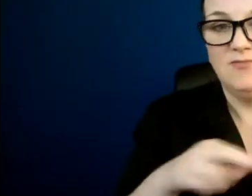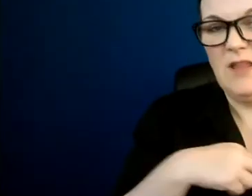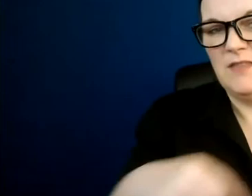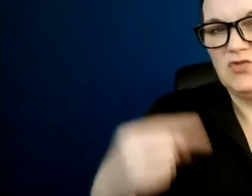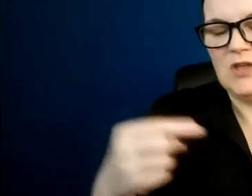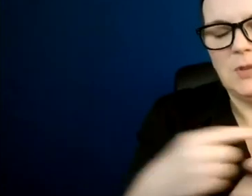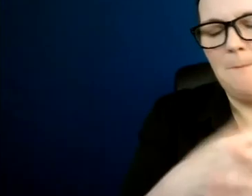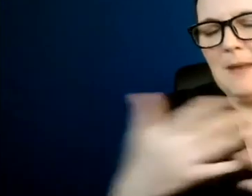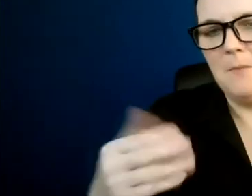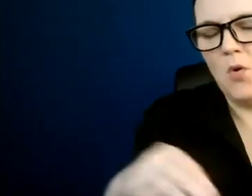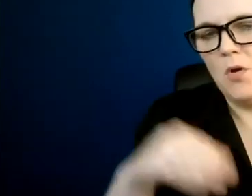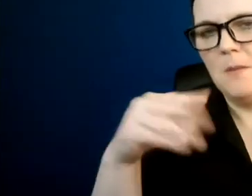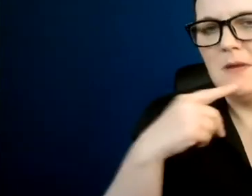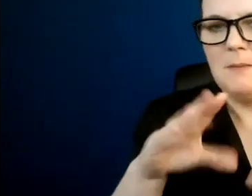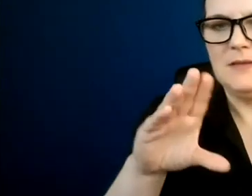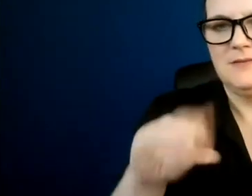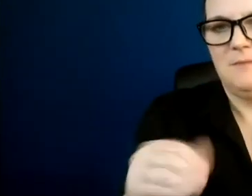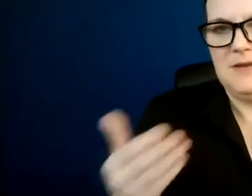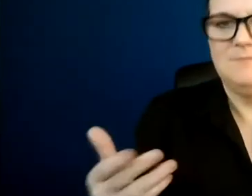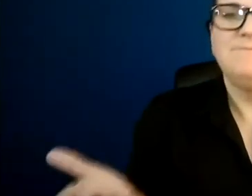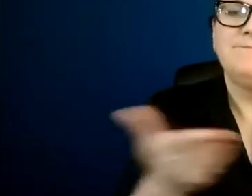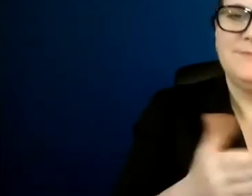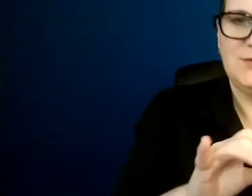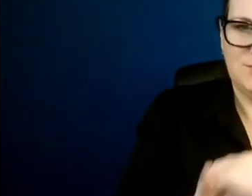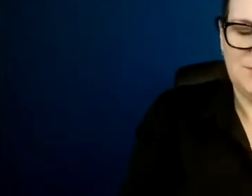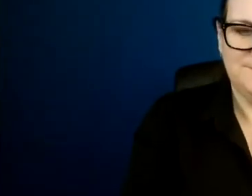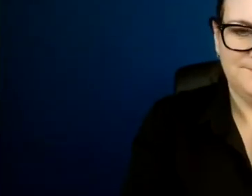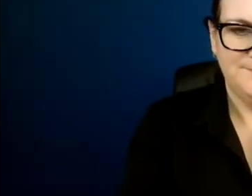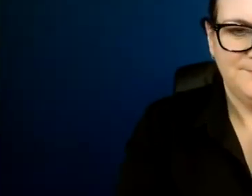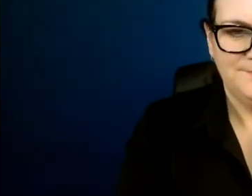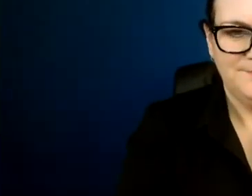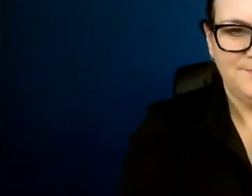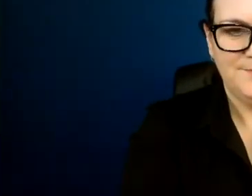but perhaps I will just record those for today. >>: Thank you Bernice. I am very conscious that